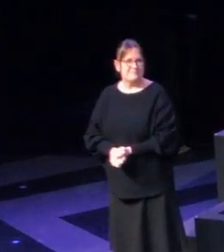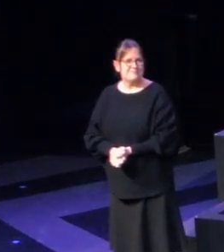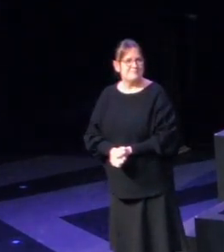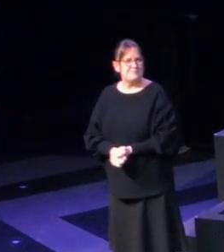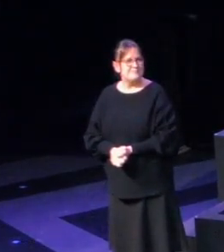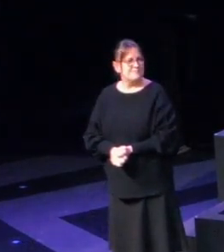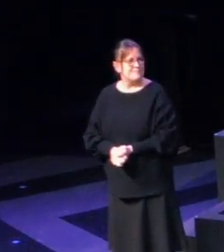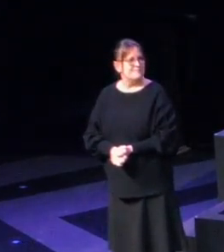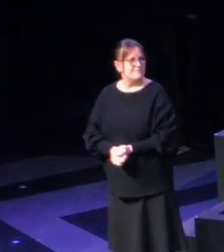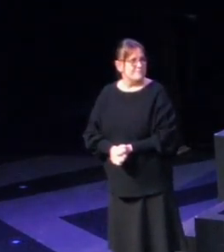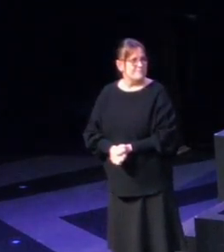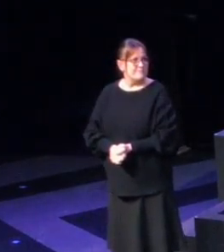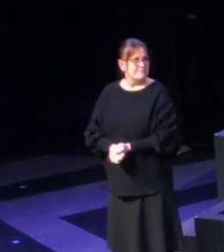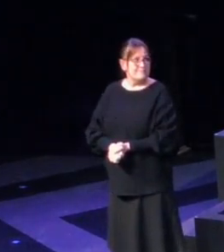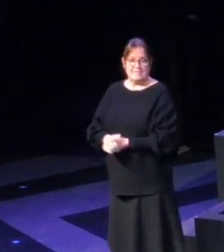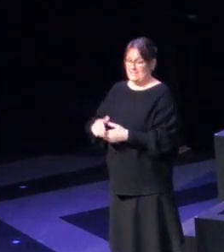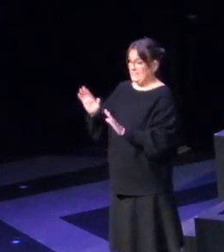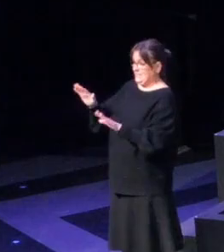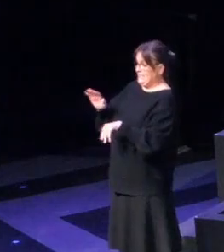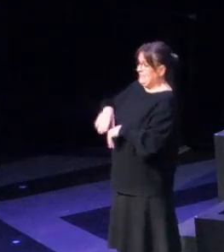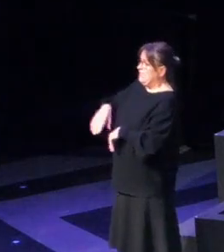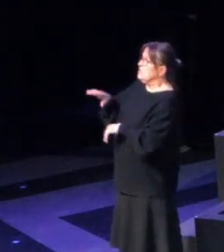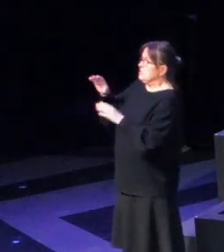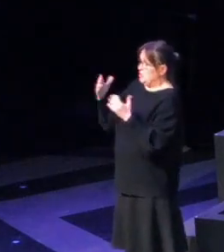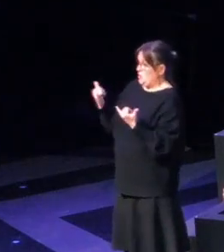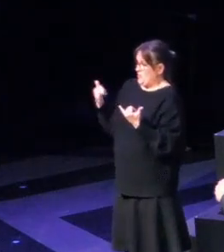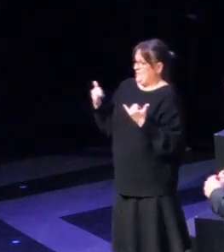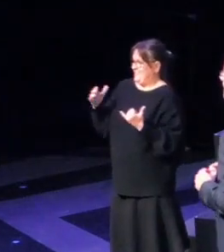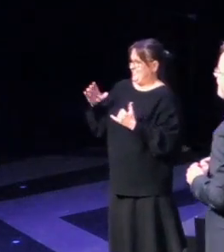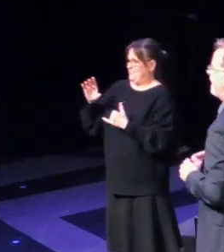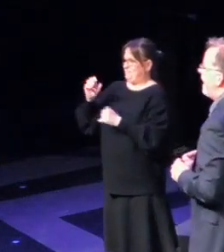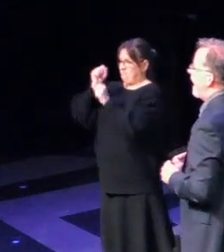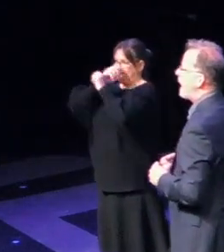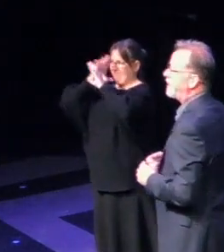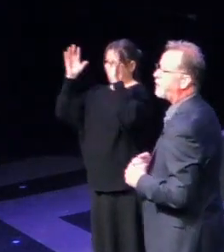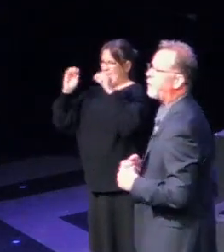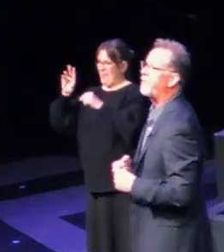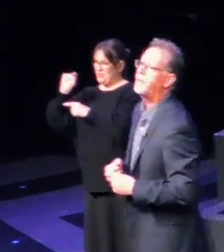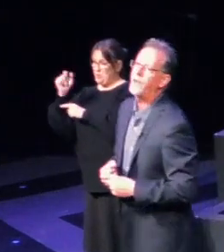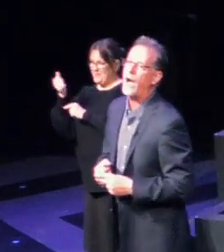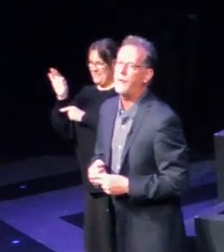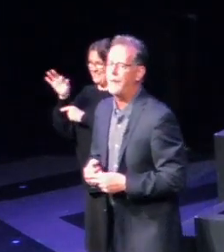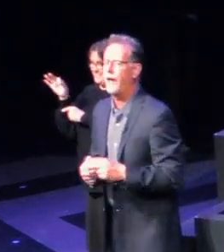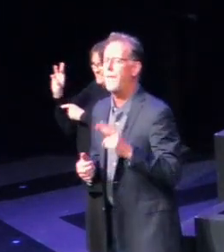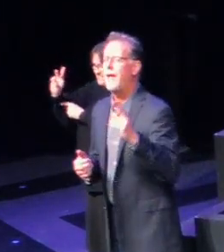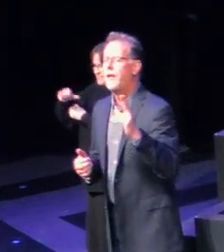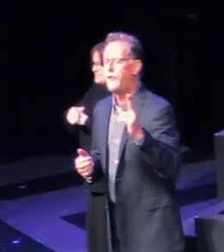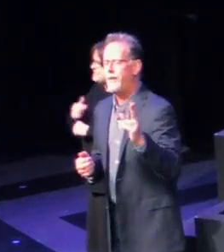So we're here in October of 19th 96. I'm interviewing for a job to become, to become,